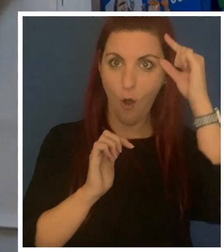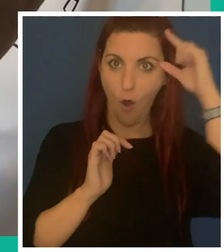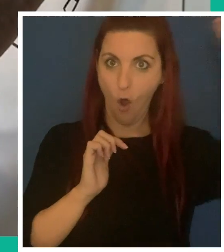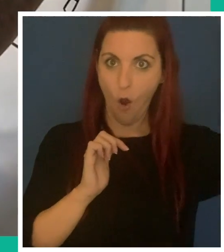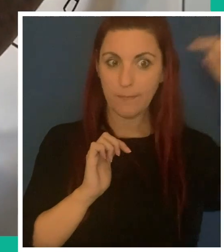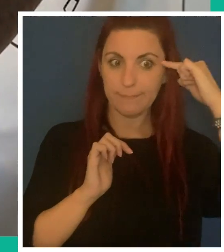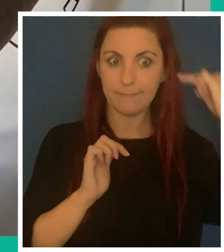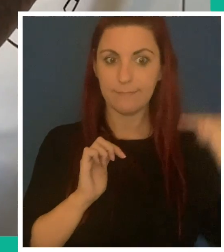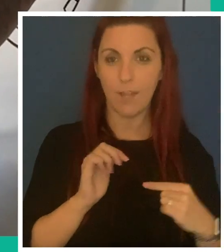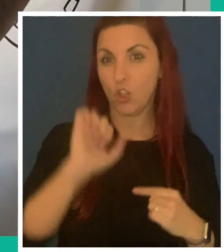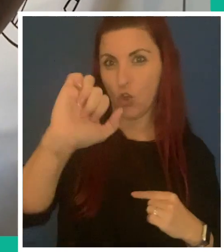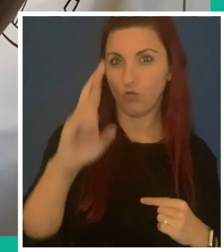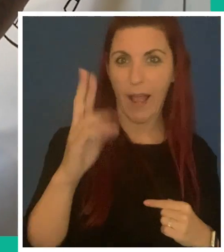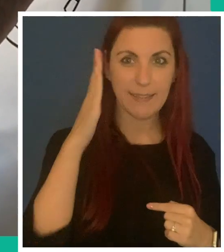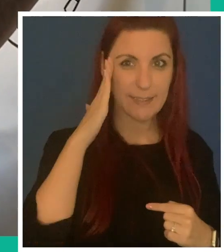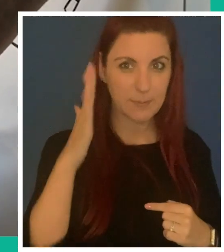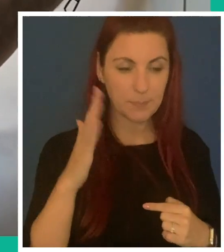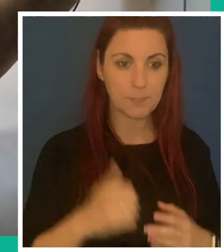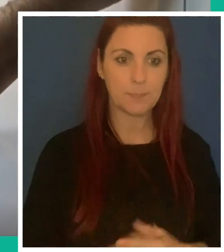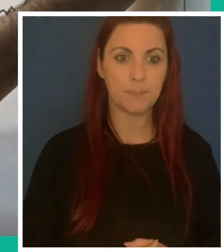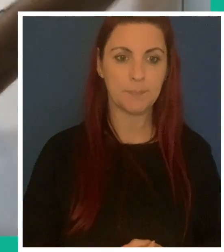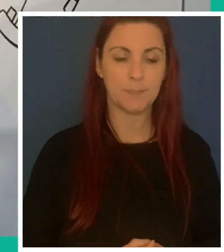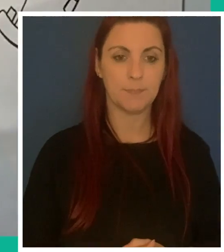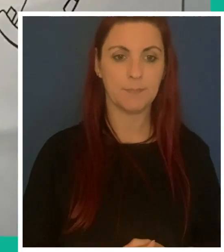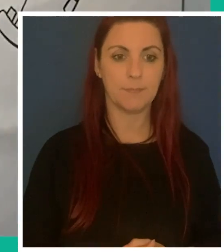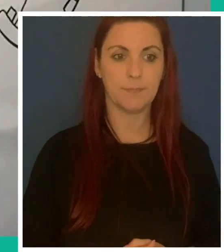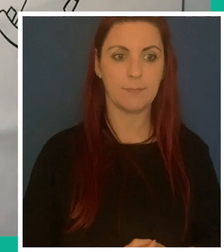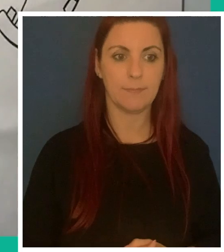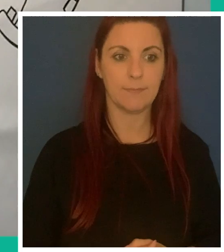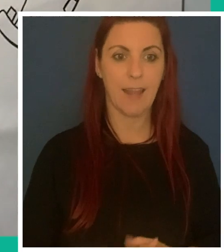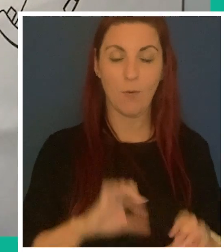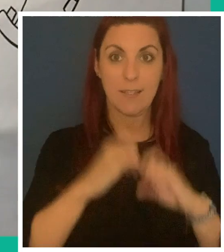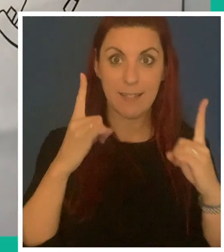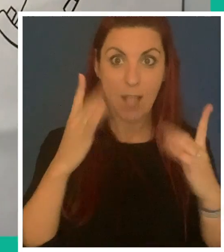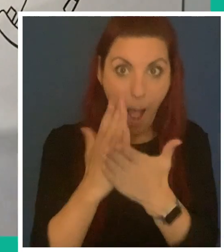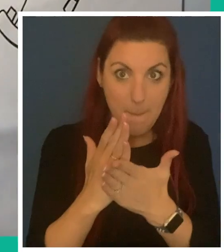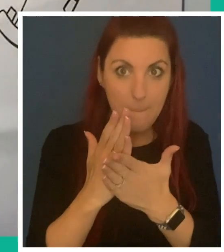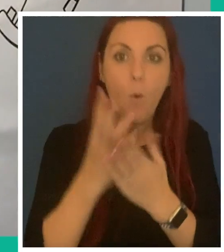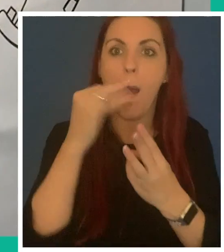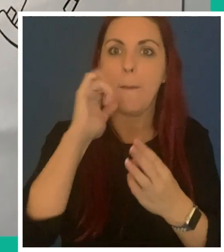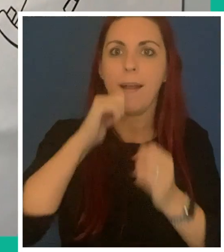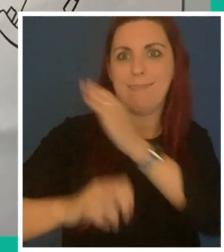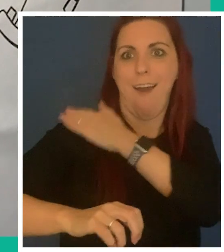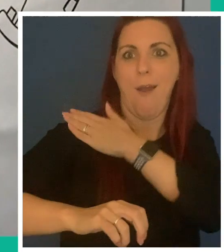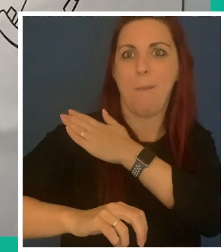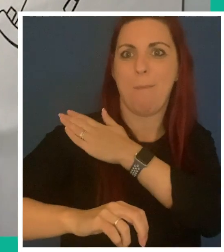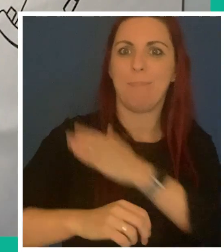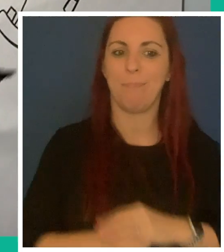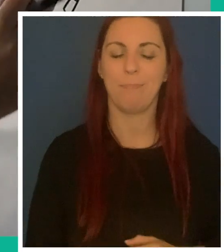His left, your right, we're going to draw a big curve right down to here and then we're going to stop because that's where his arm is and then we're going to pick it